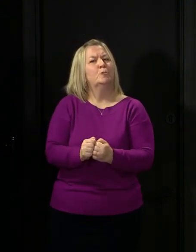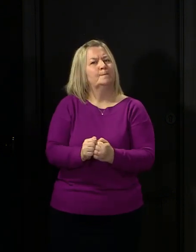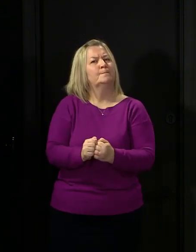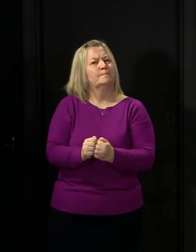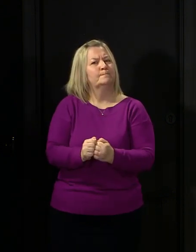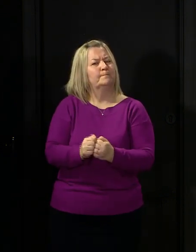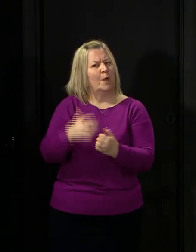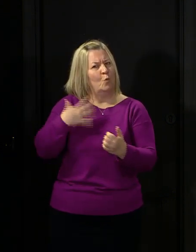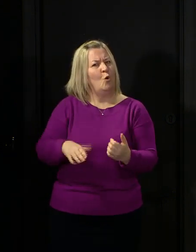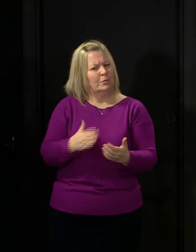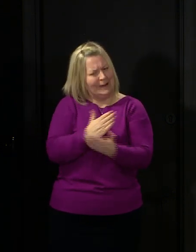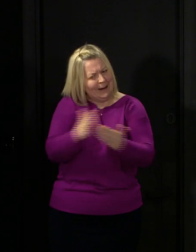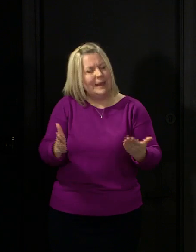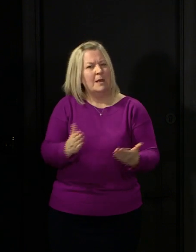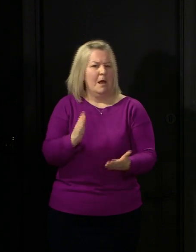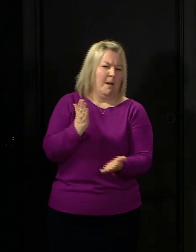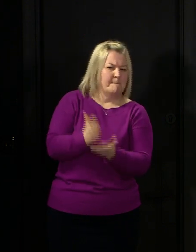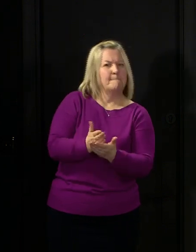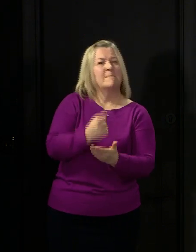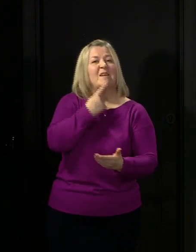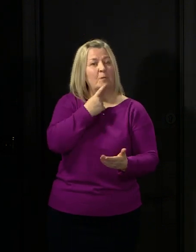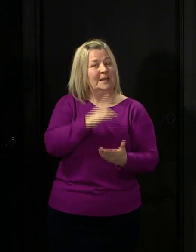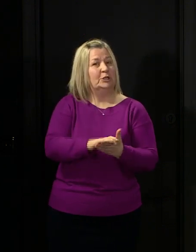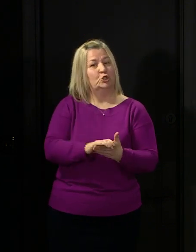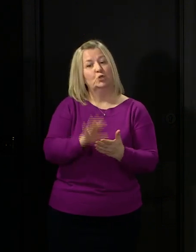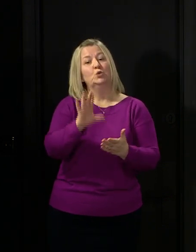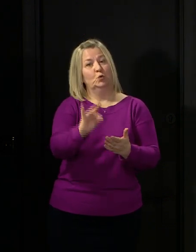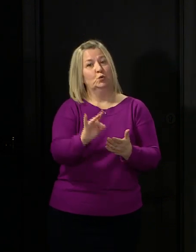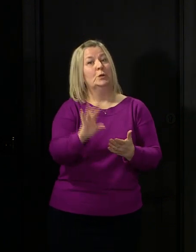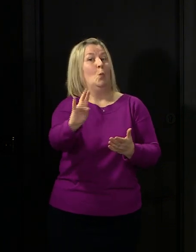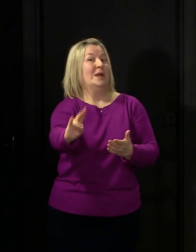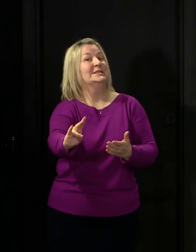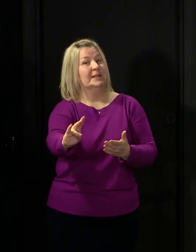increase is likely to be, and we'll set that out very clearly on Wednesday, as I say, with